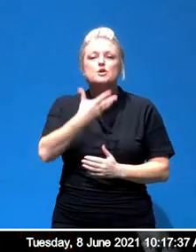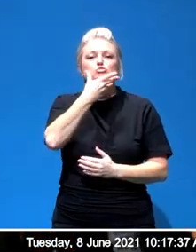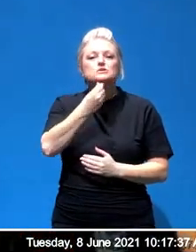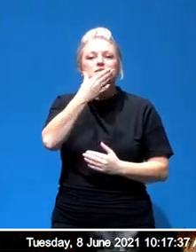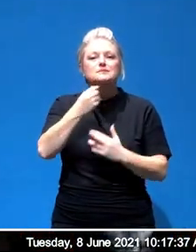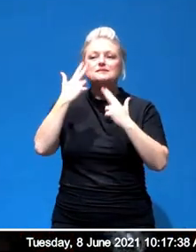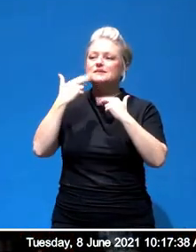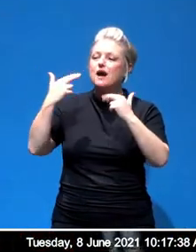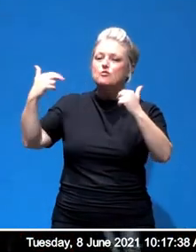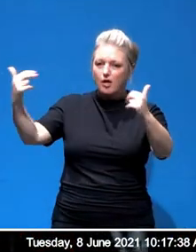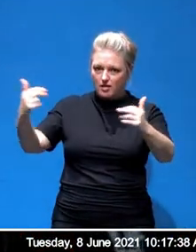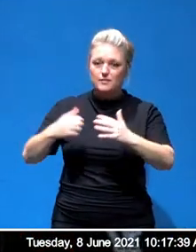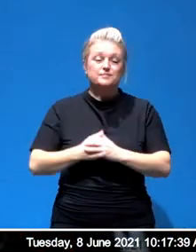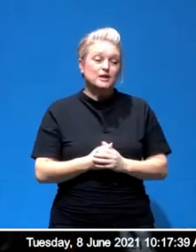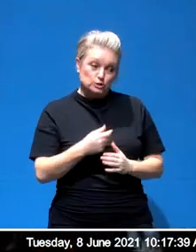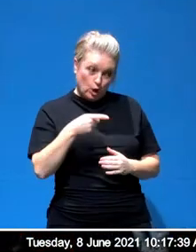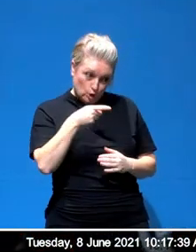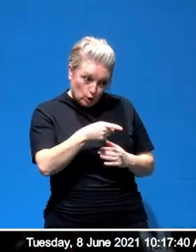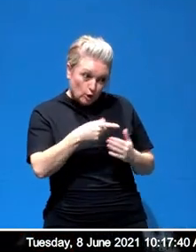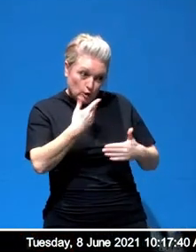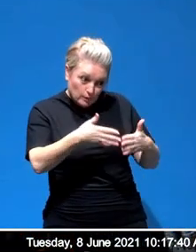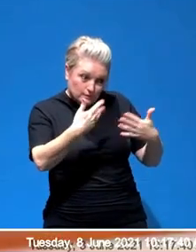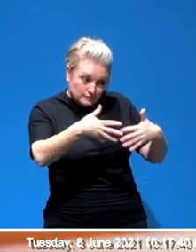(Sings) You would even say --- (Sings) --- it glows.